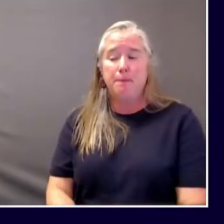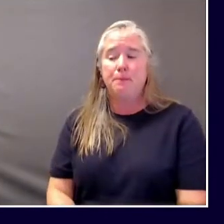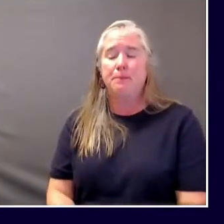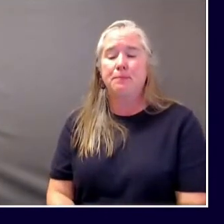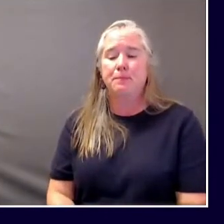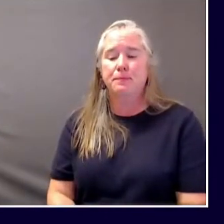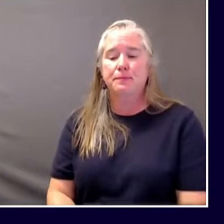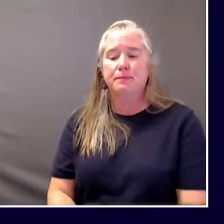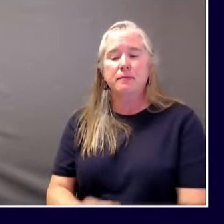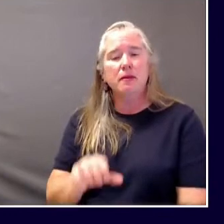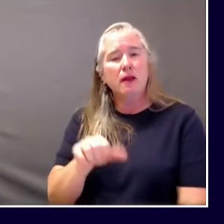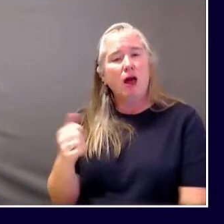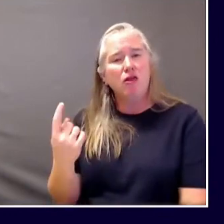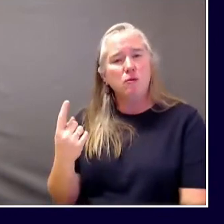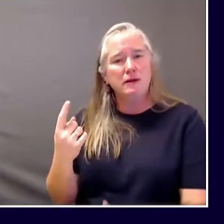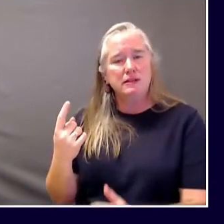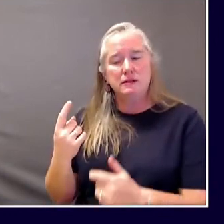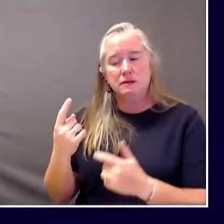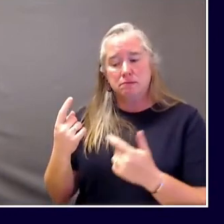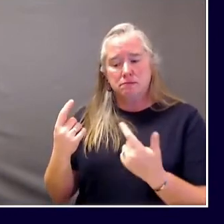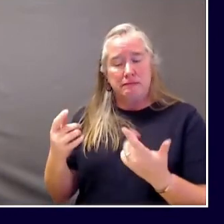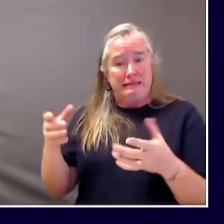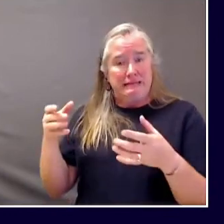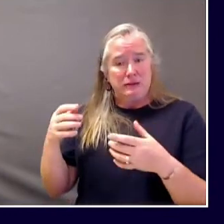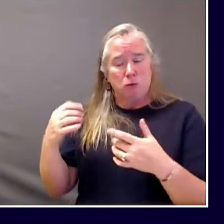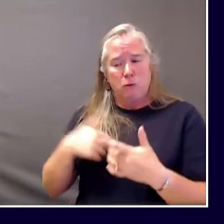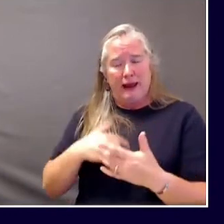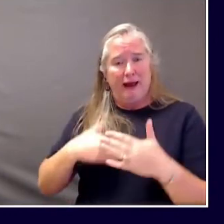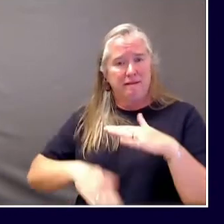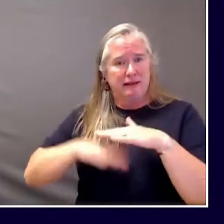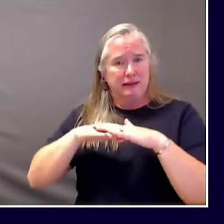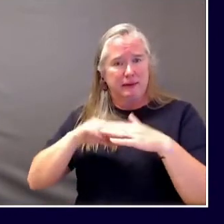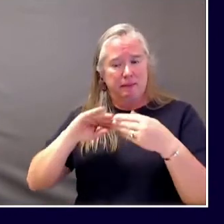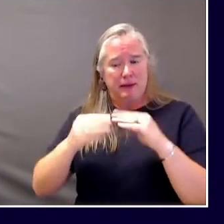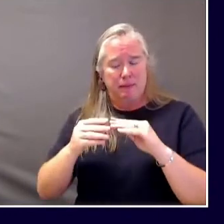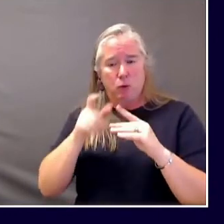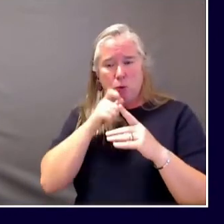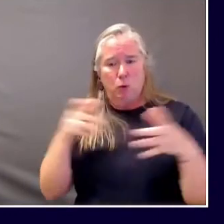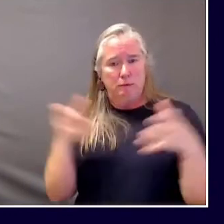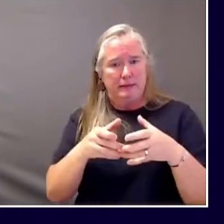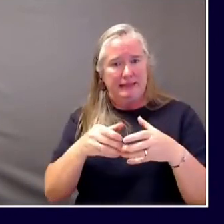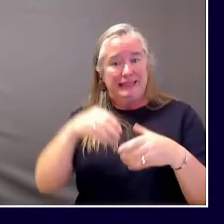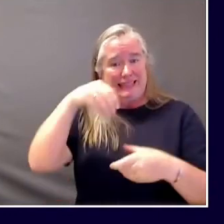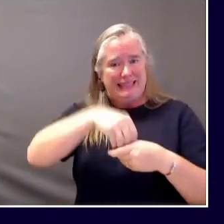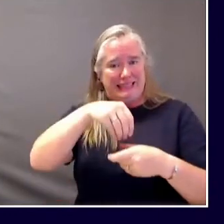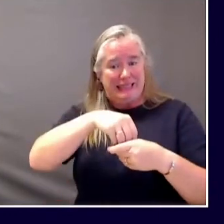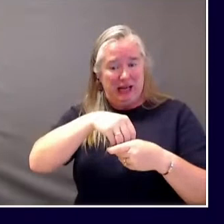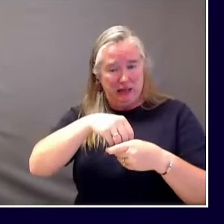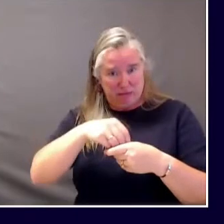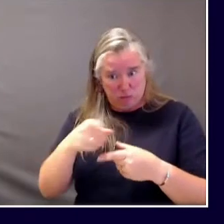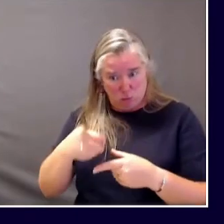indoor indoor gathering limits and I guess just kind of more